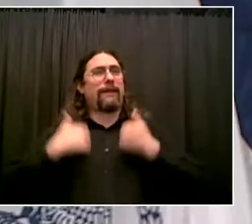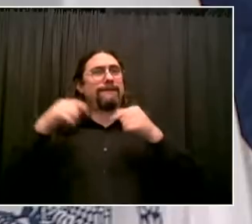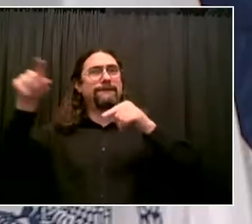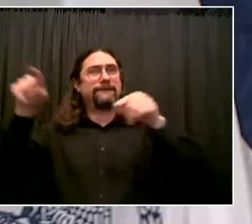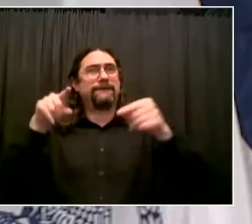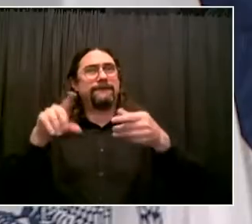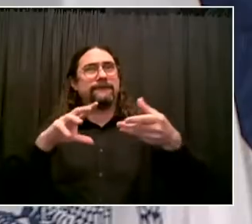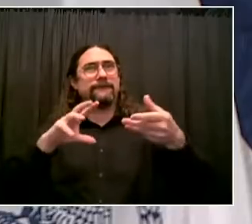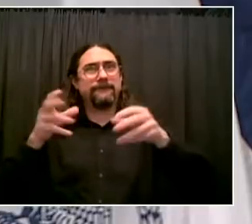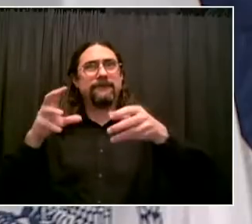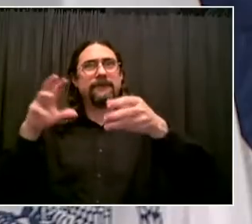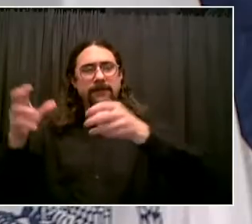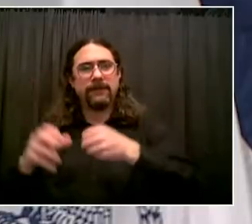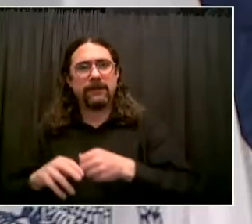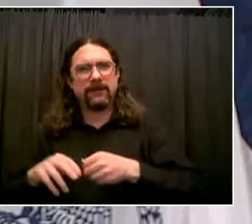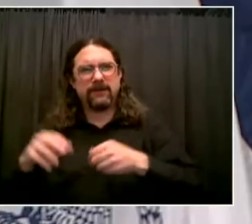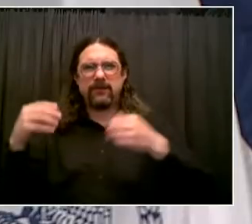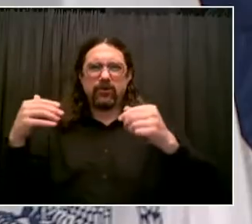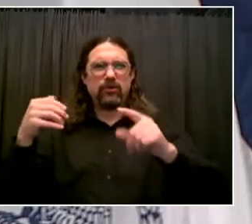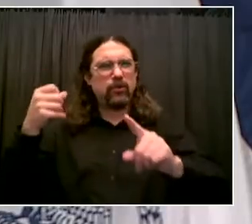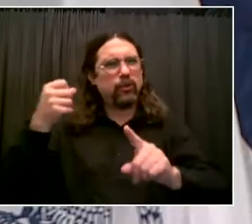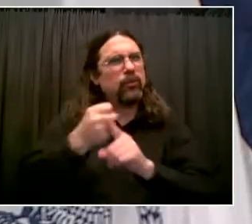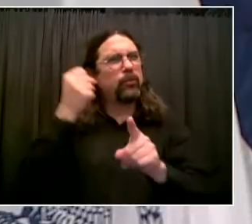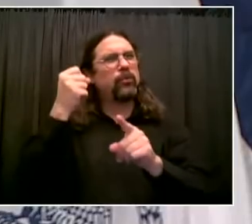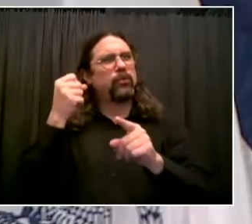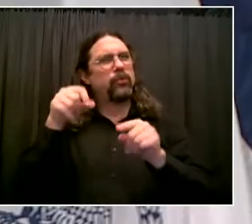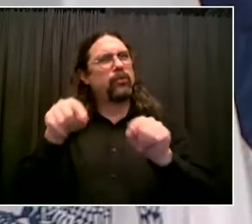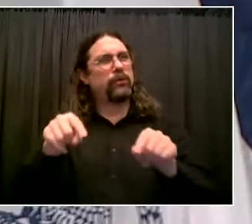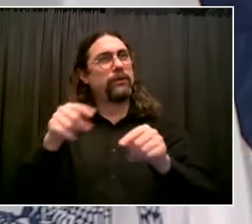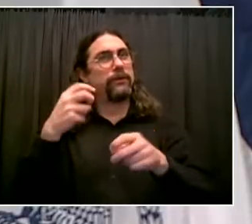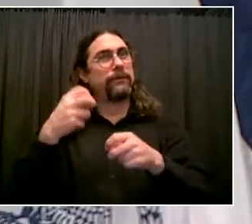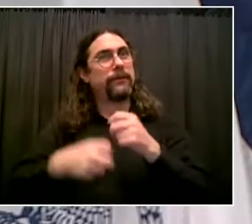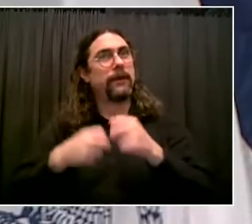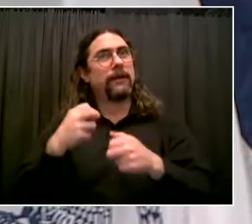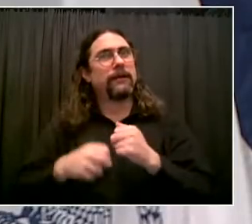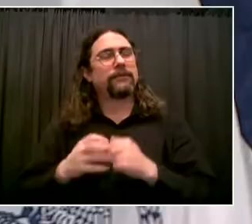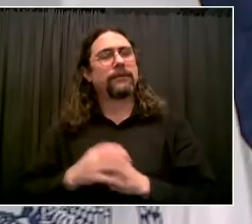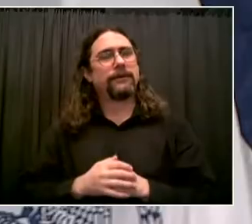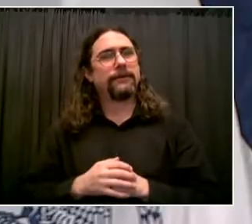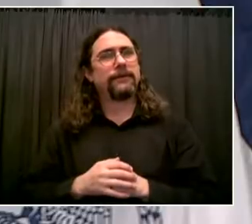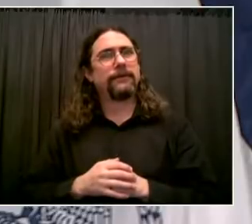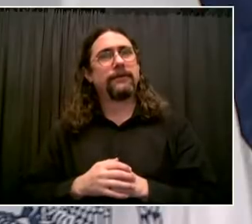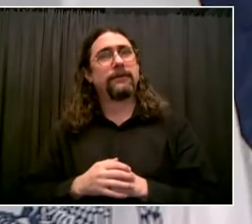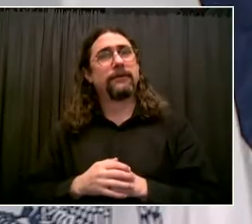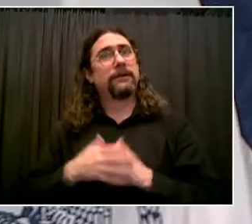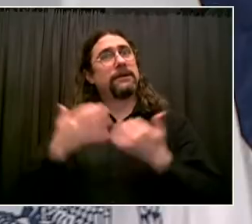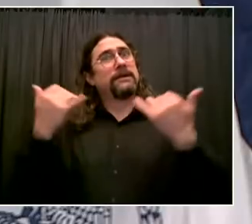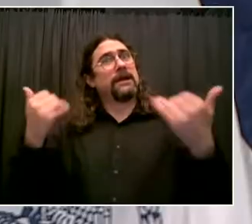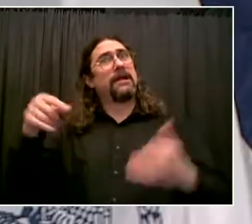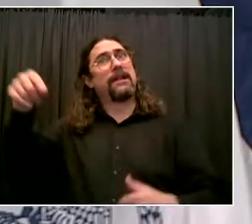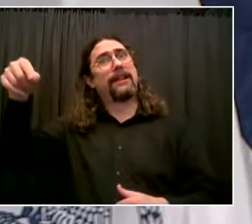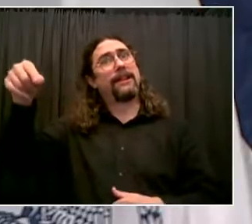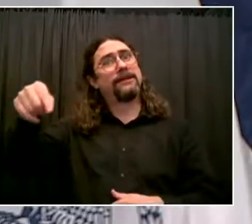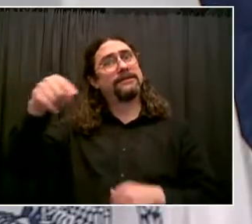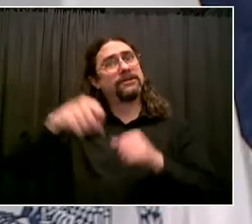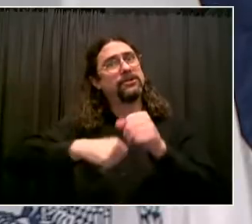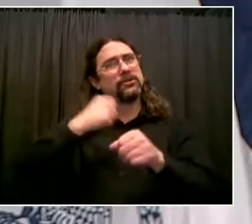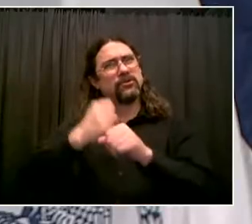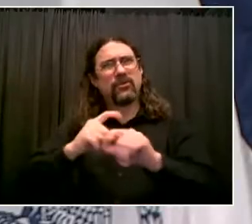WAY FORWARD. SINCE THEN,